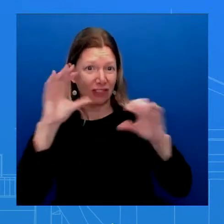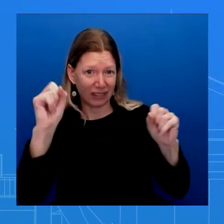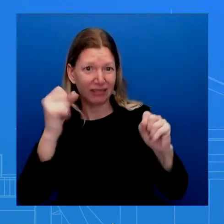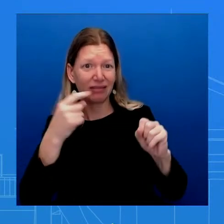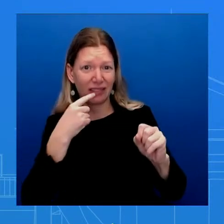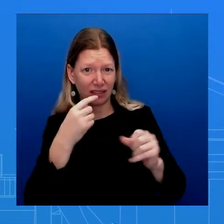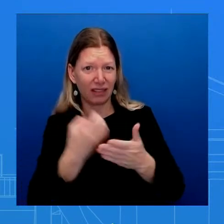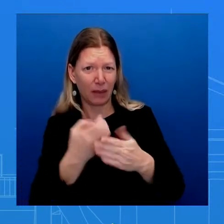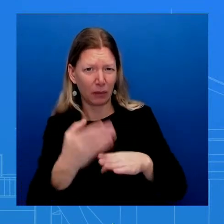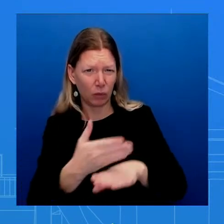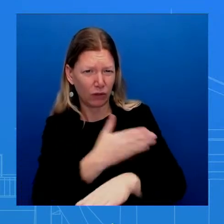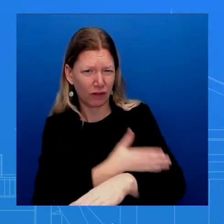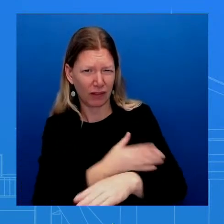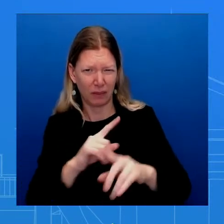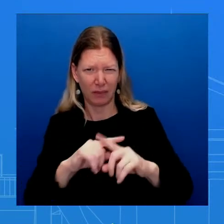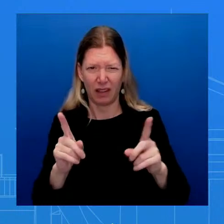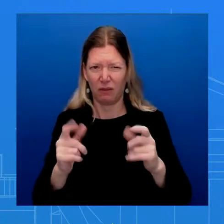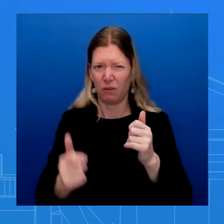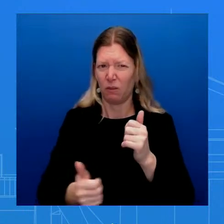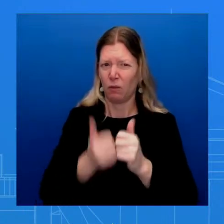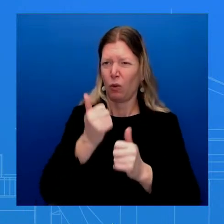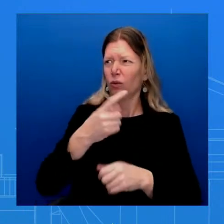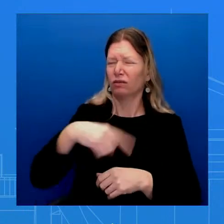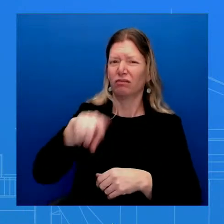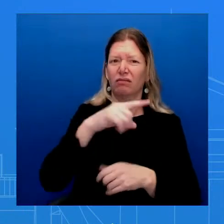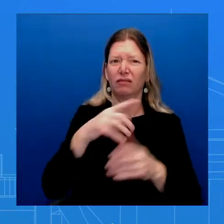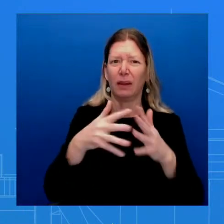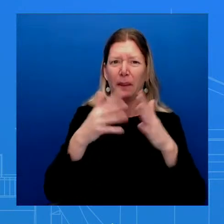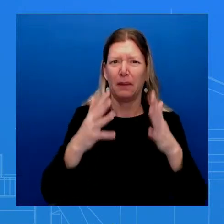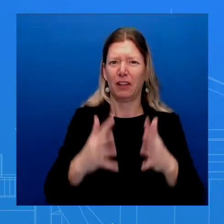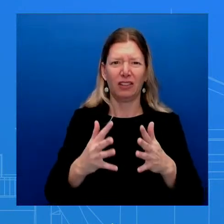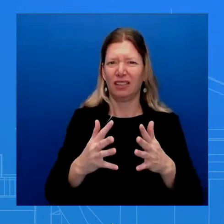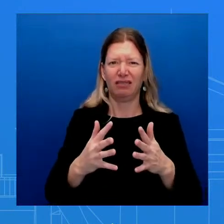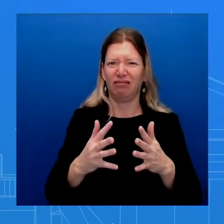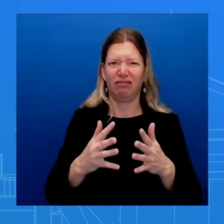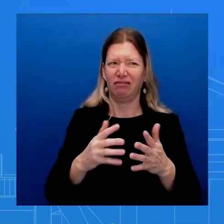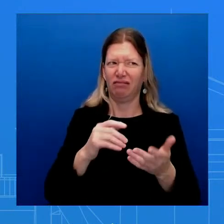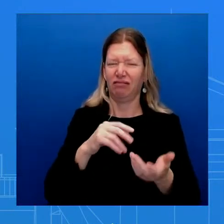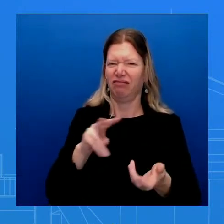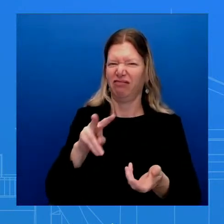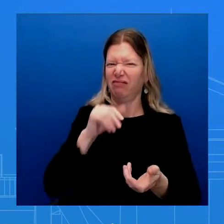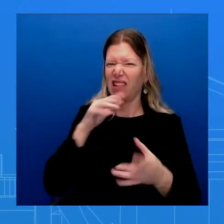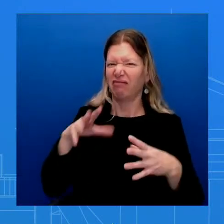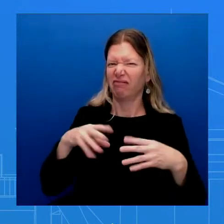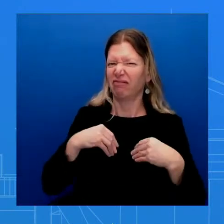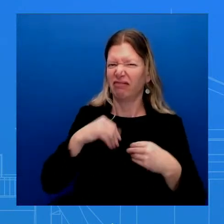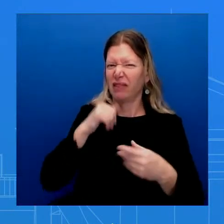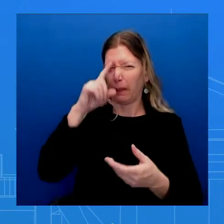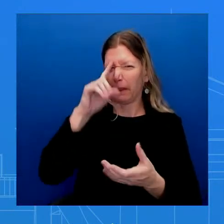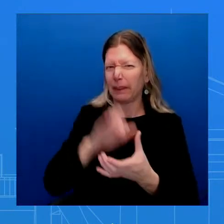outside of this building are not buying it? Ms. Jean-Pierre: So, here's the thing. When we walked into this administration,